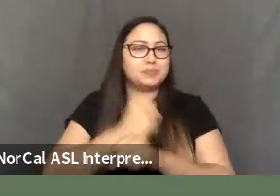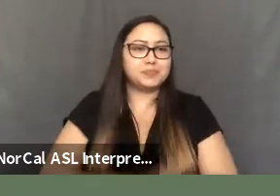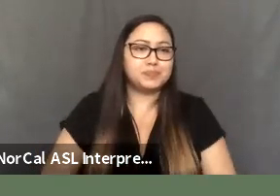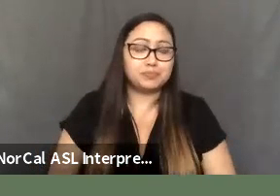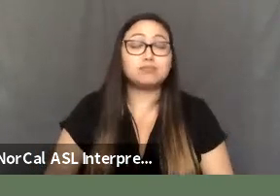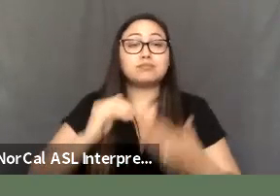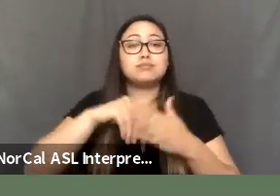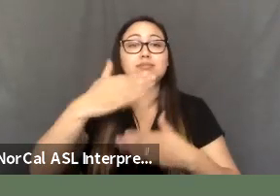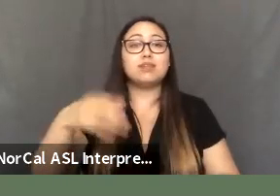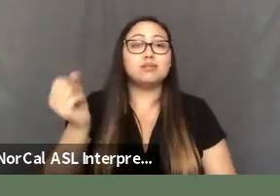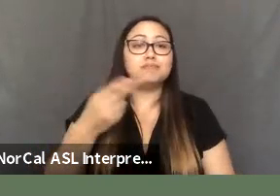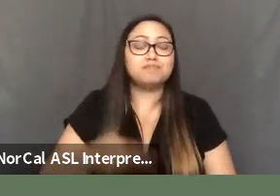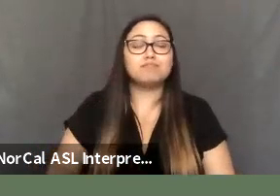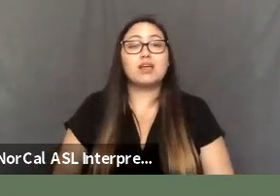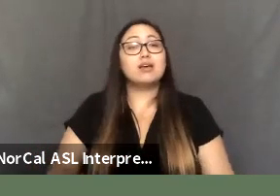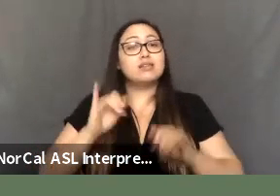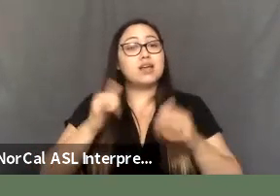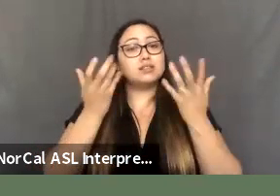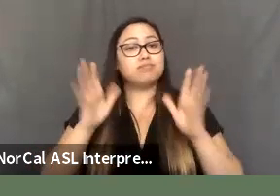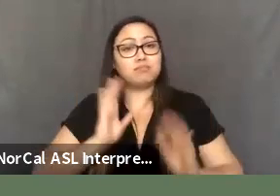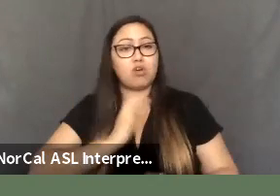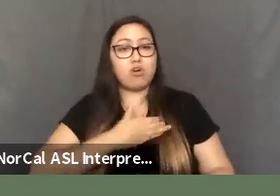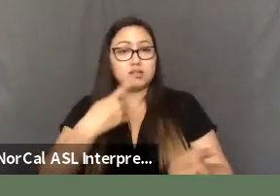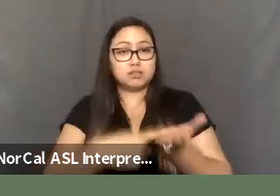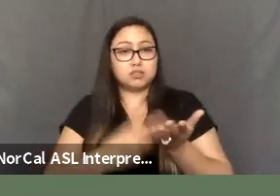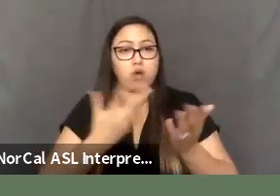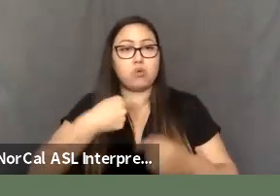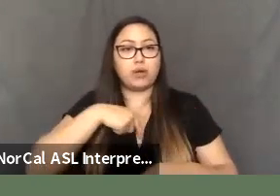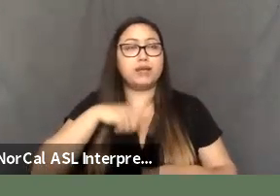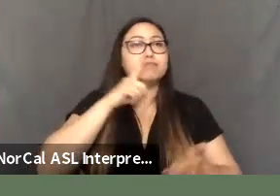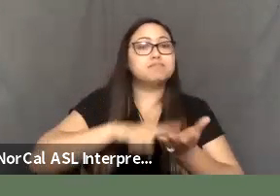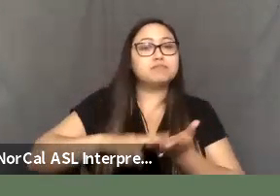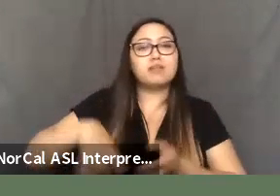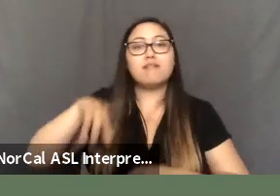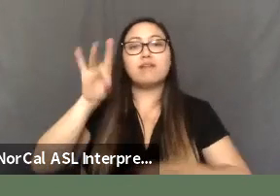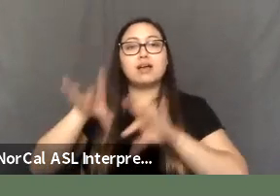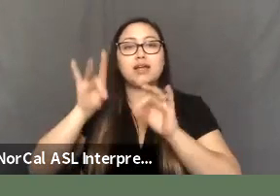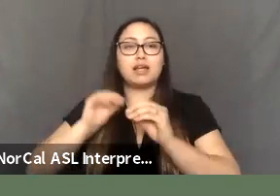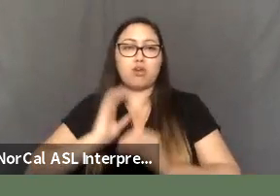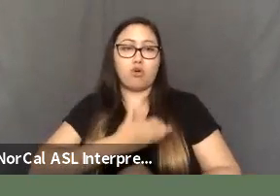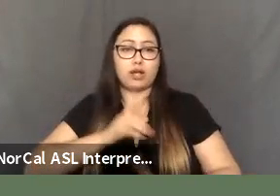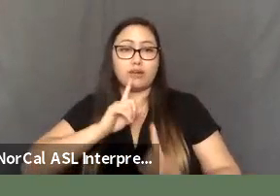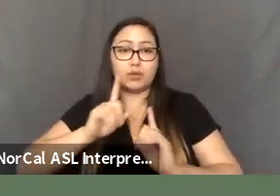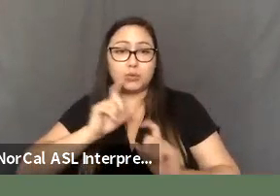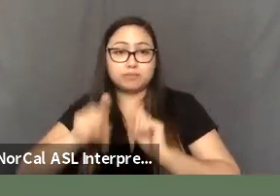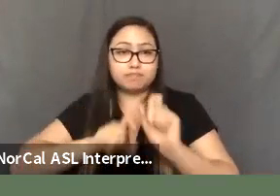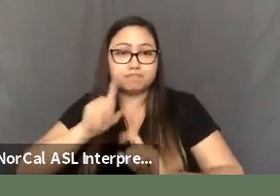So that concludes our discussion of what we found from our interviews. I would say, again, we only